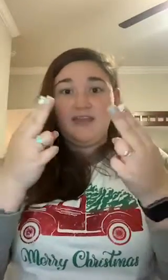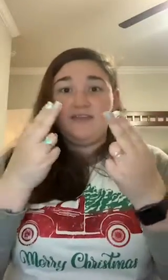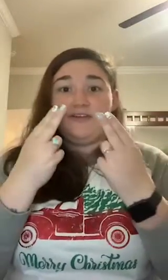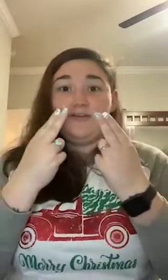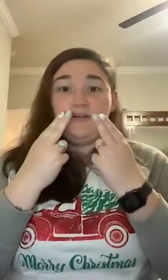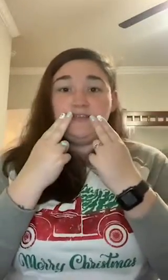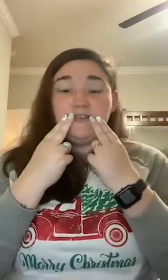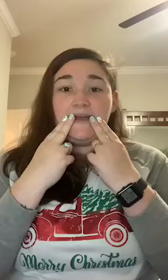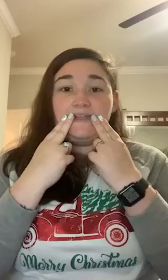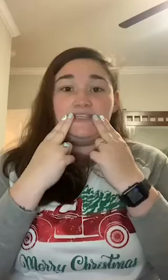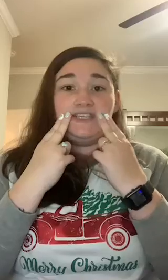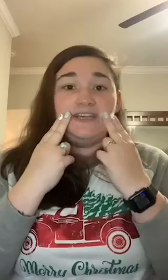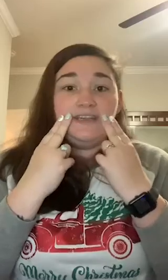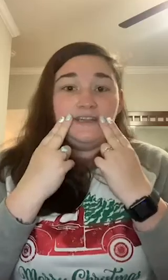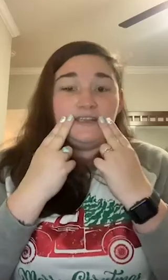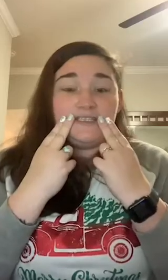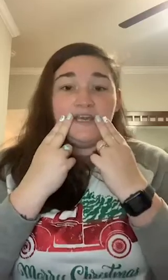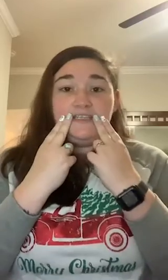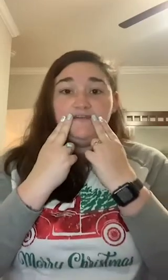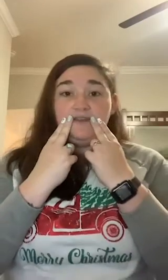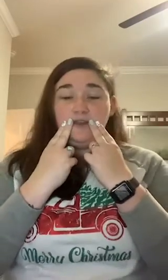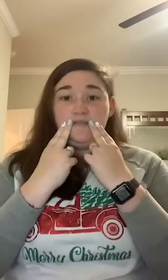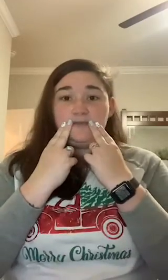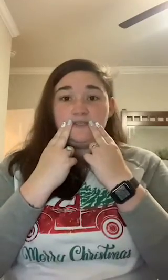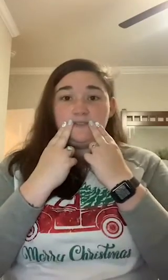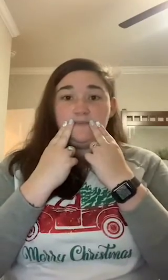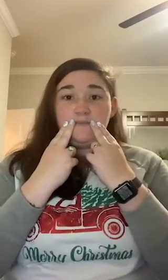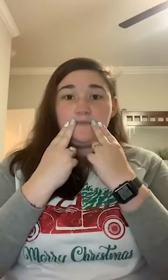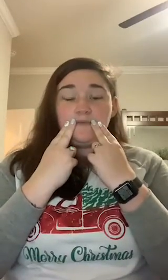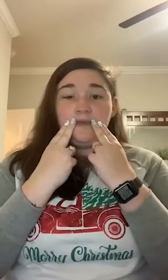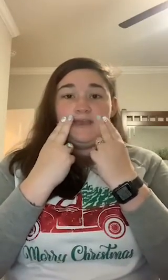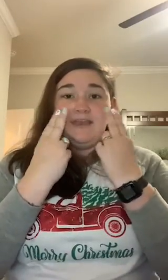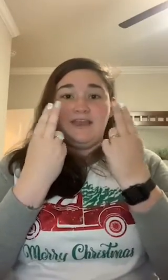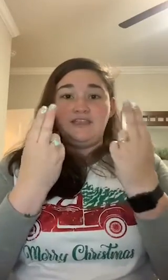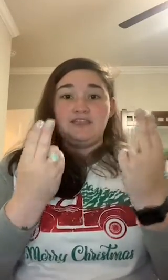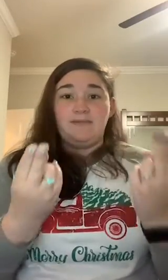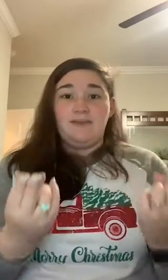they're going to touch the sides of your lips and just come down